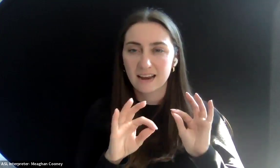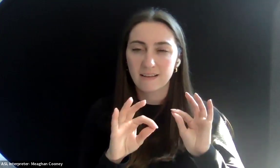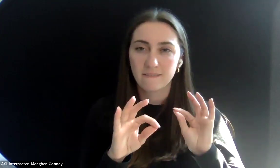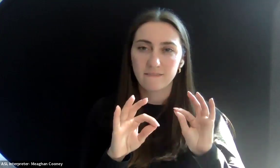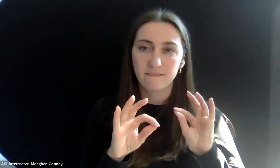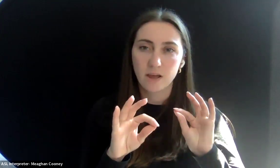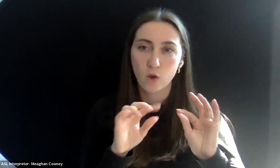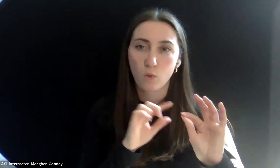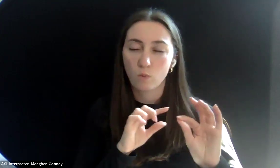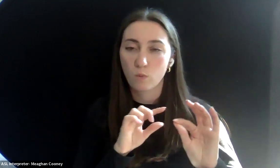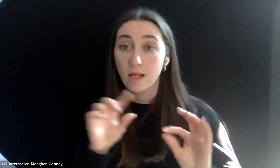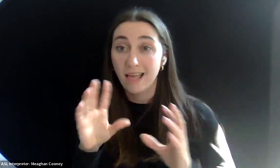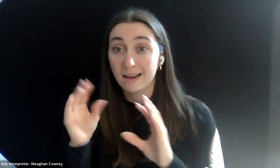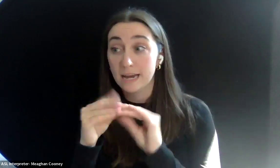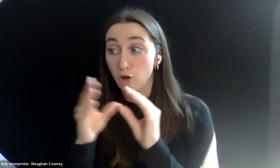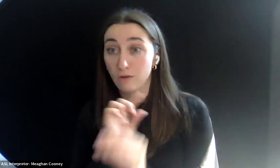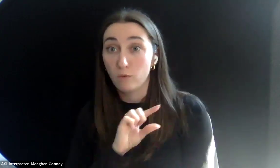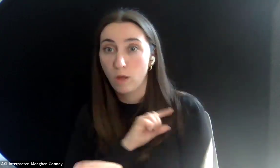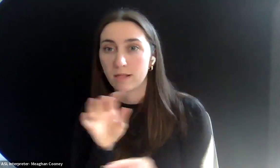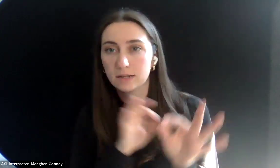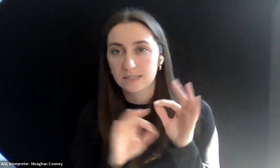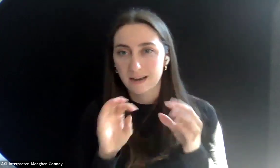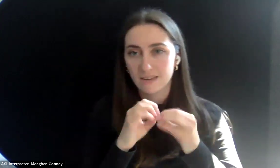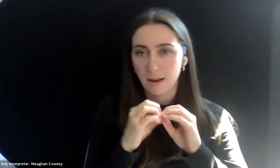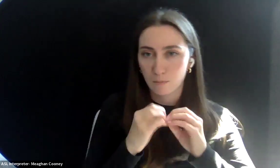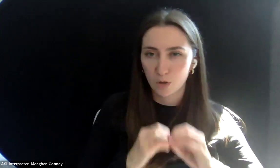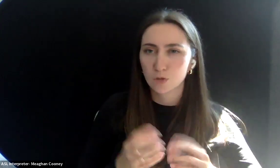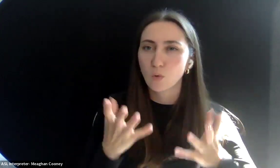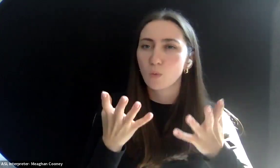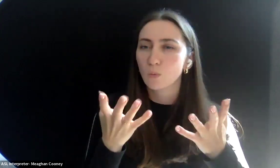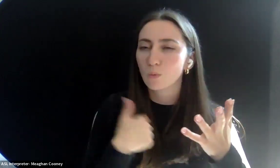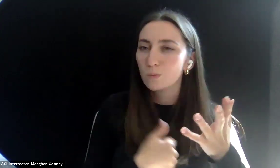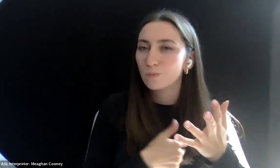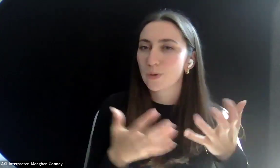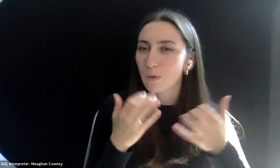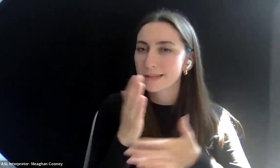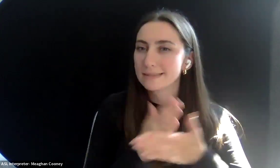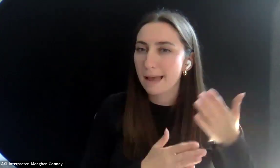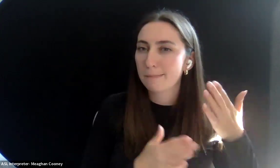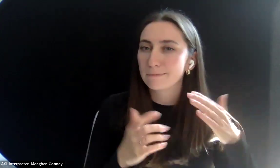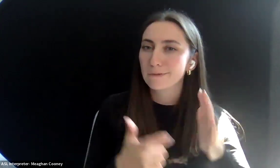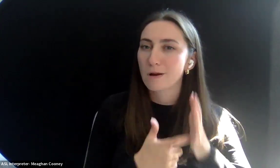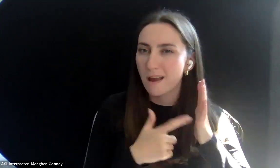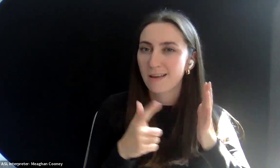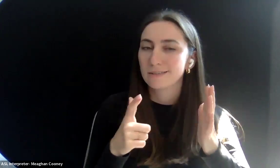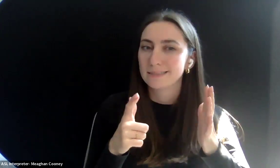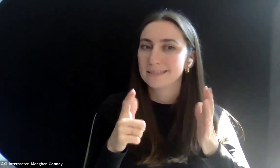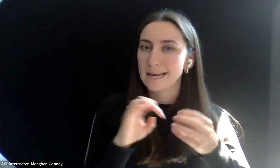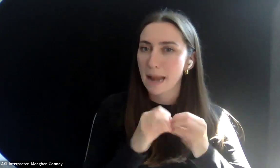So in our policy we're proposing to put in some minimum requirements that would have a quantitative component.